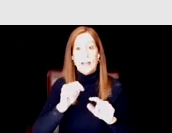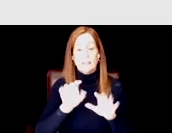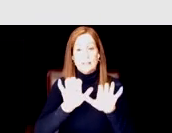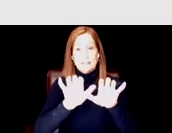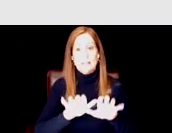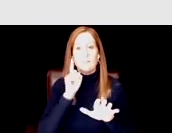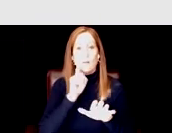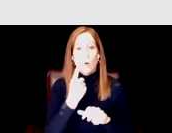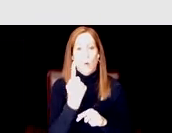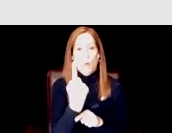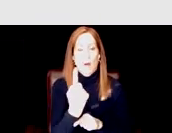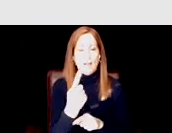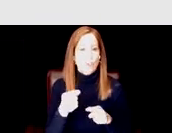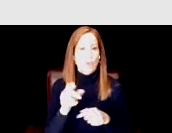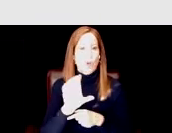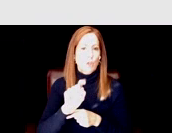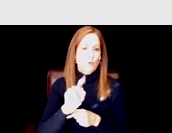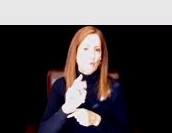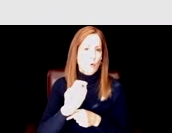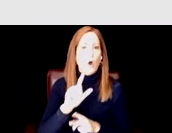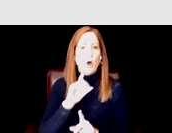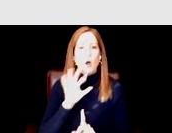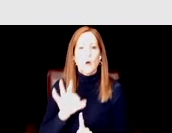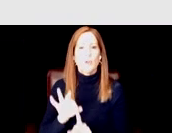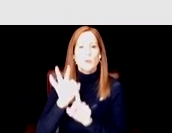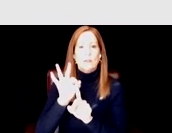a single control refer to the unique id for the control.